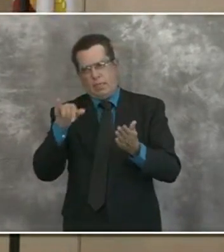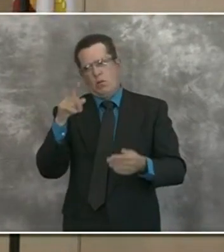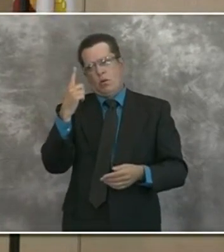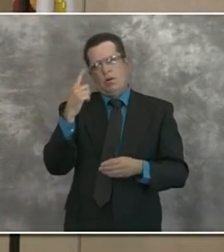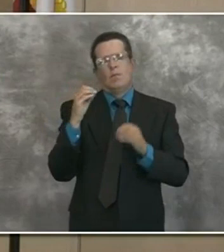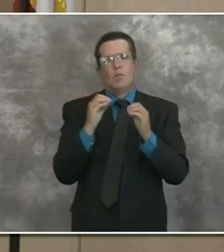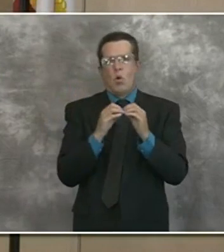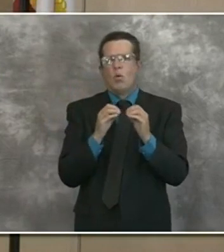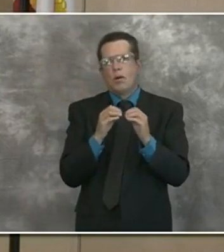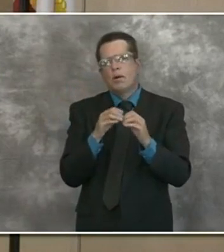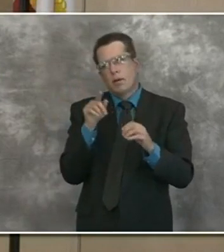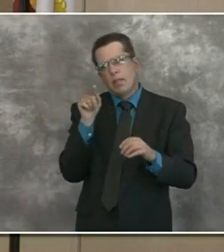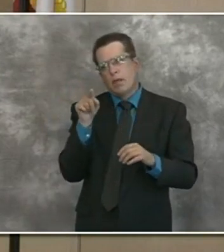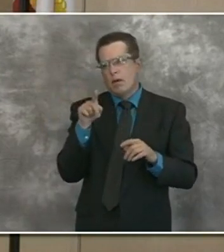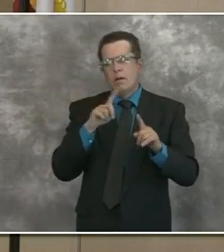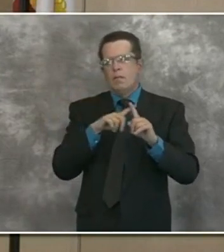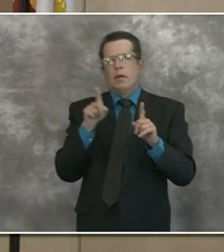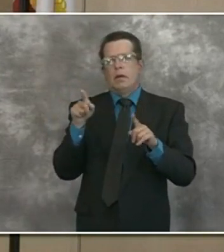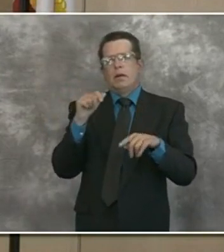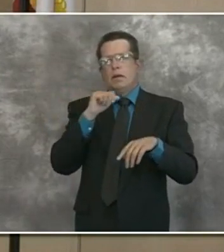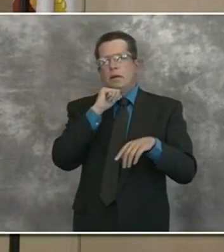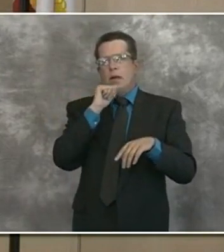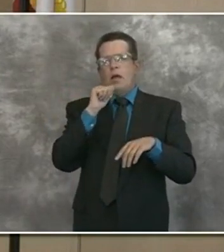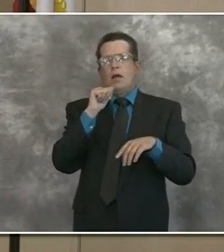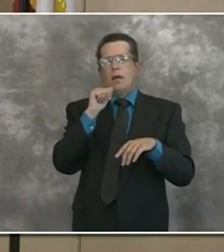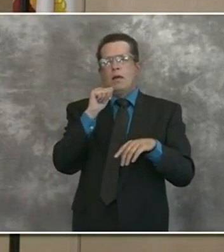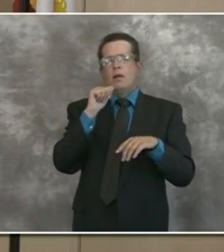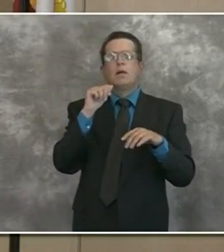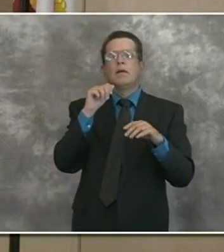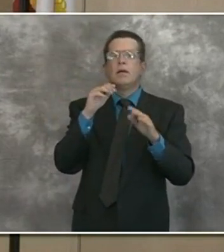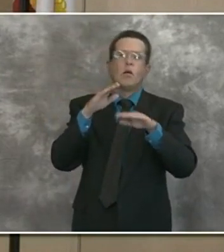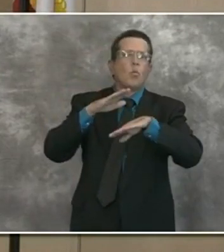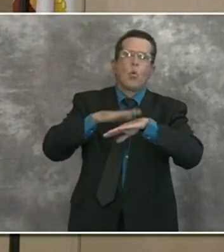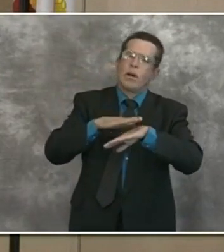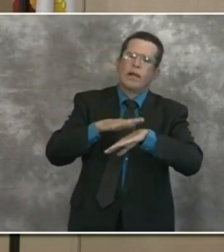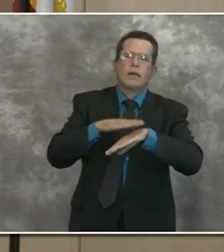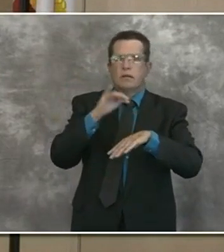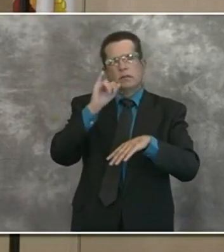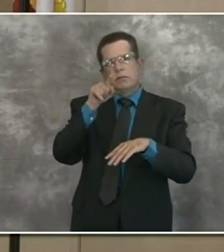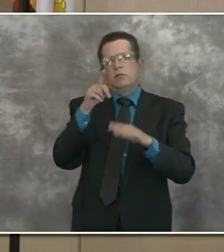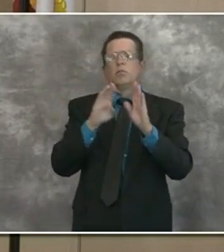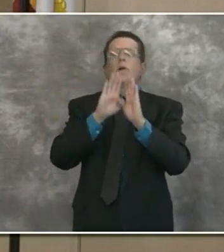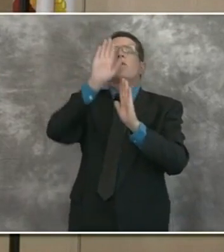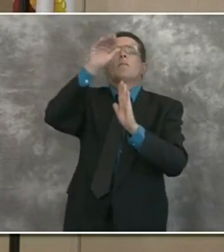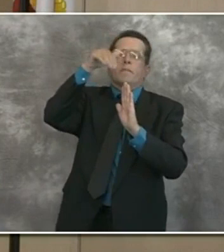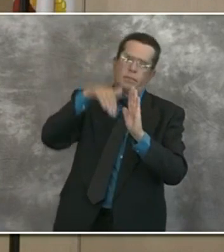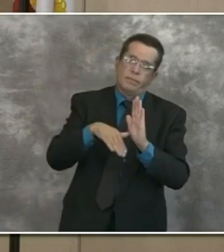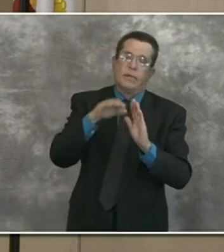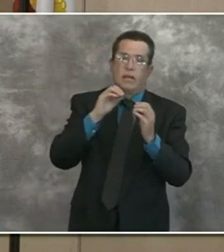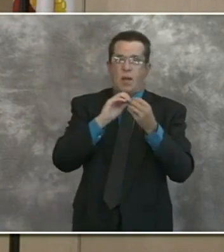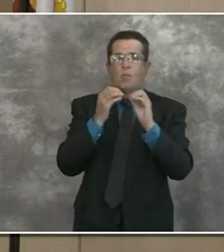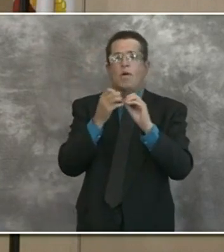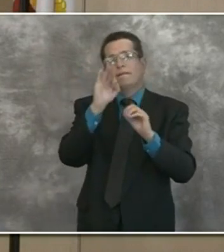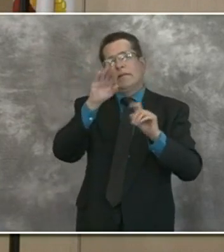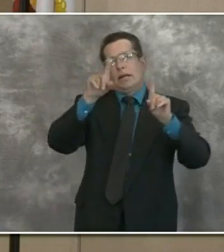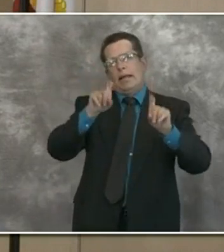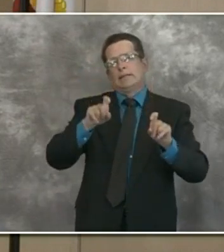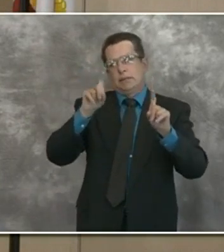BASICALLY HAS A THROWN OFF OUR UH FIRST METRIC AND WE WILL TALK ABOUT THAT, BUT THIS IS